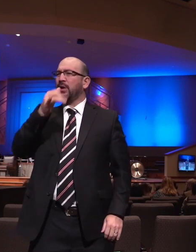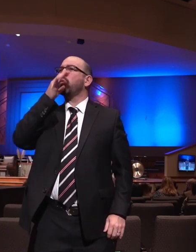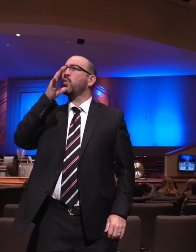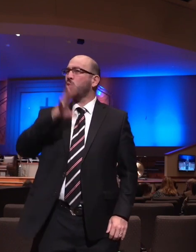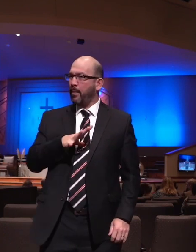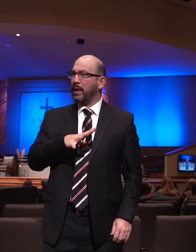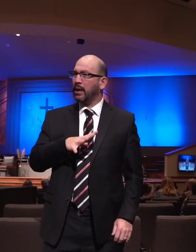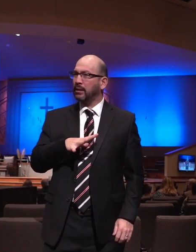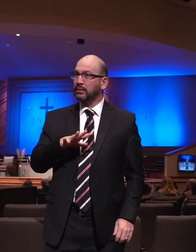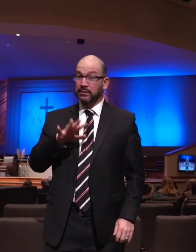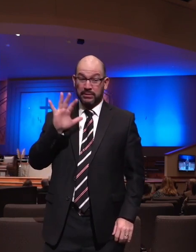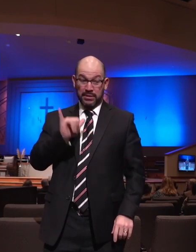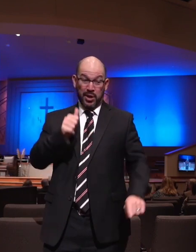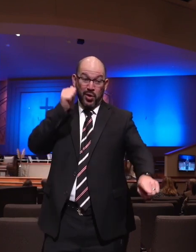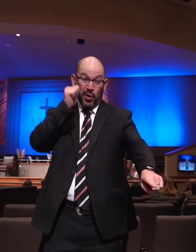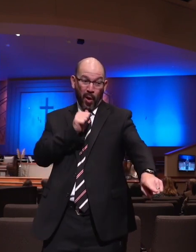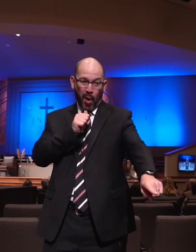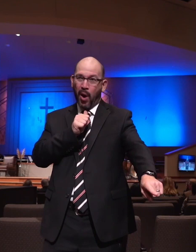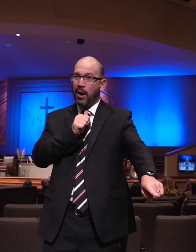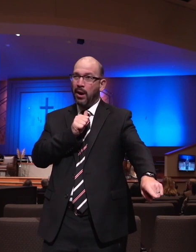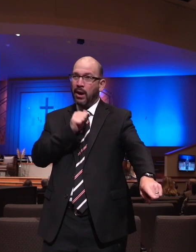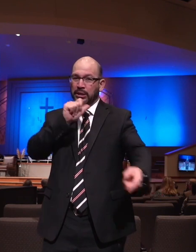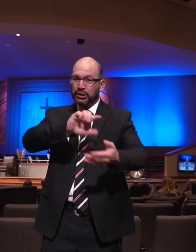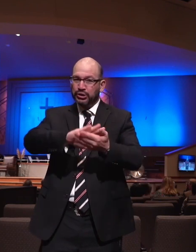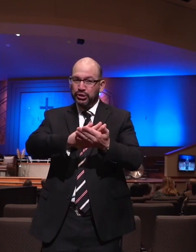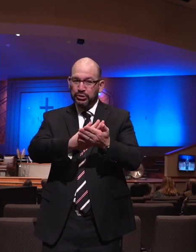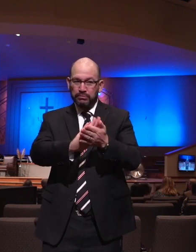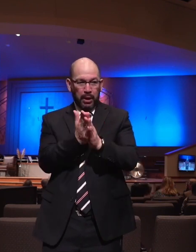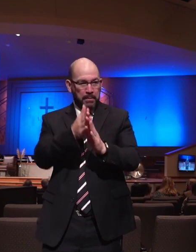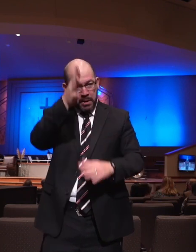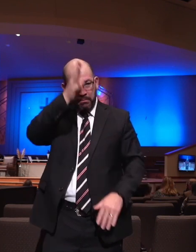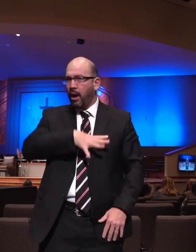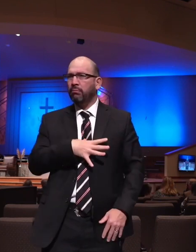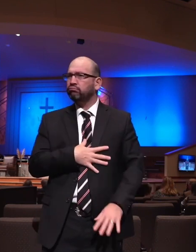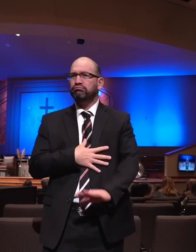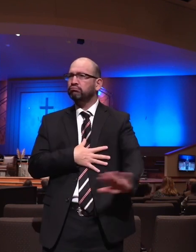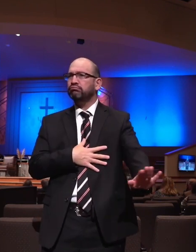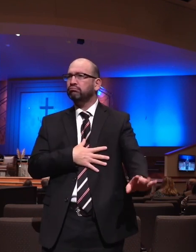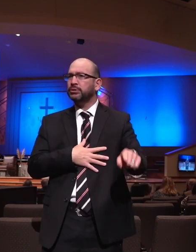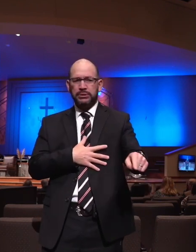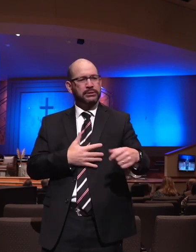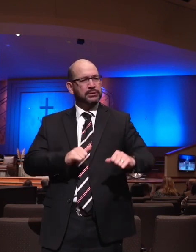little girl had she had character and she had compassion